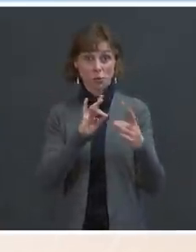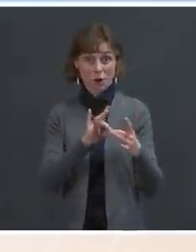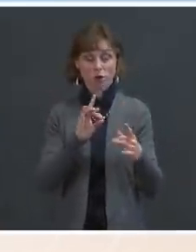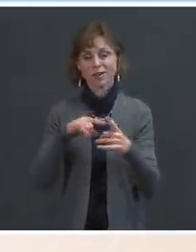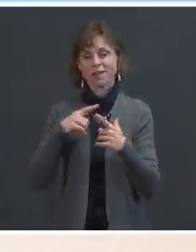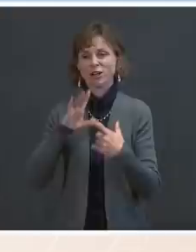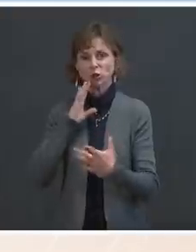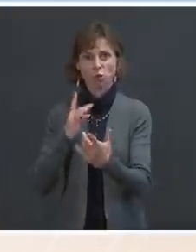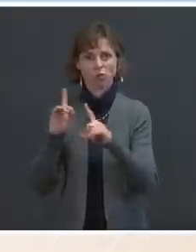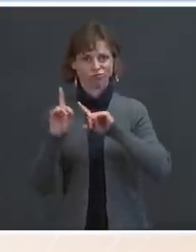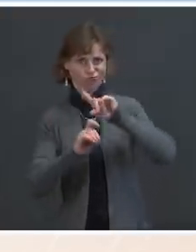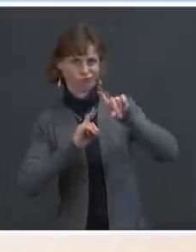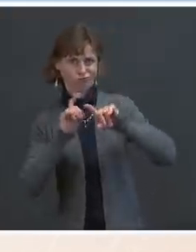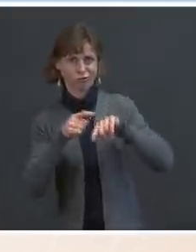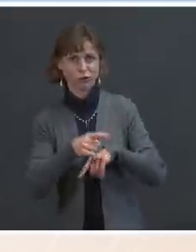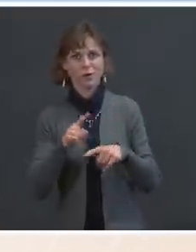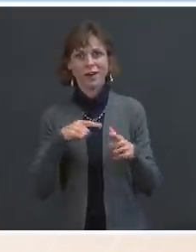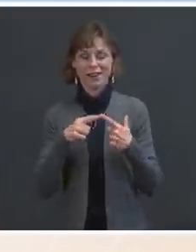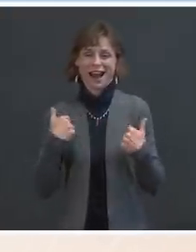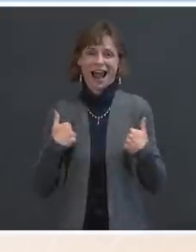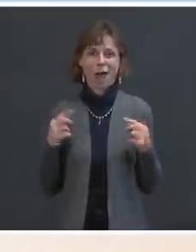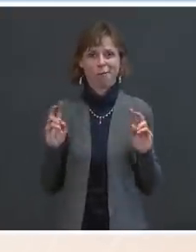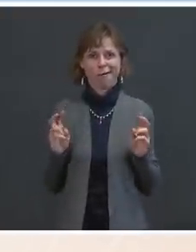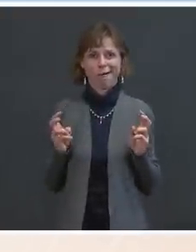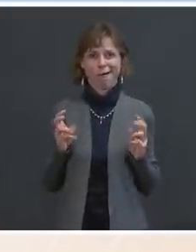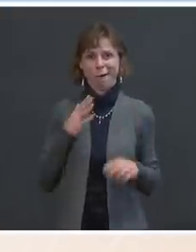And as always, I will be the bad cop. Thank you for joining us.